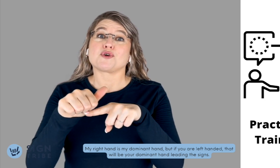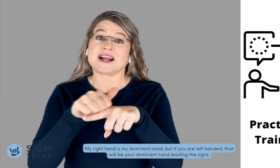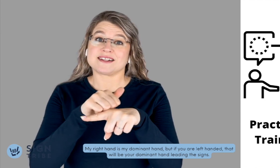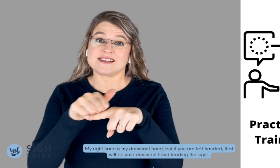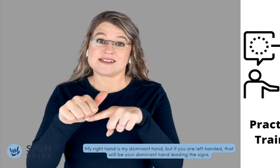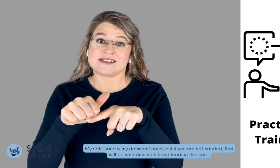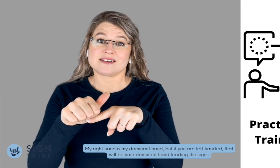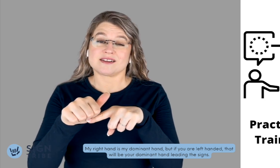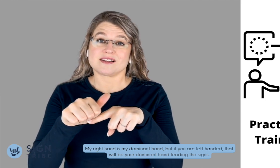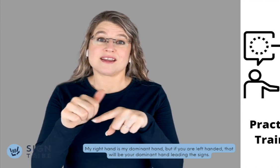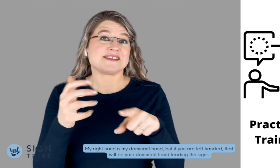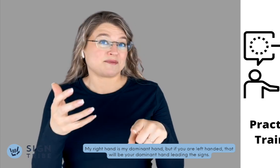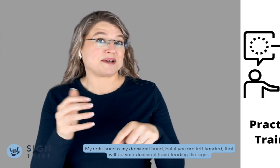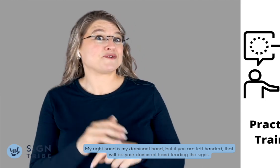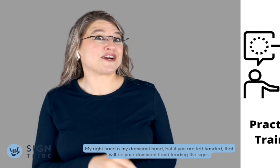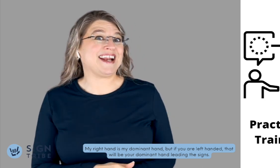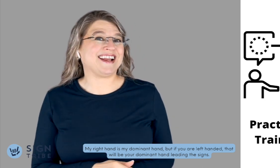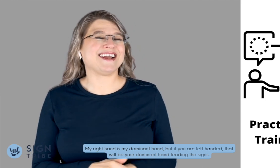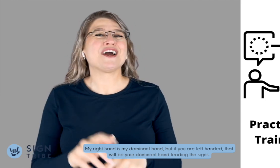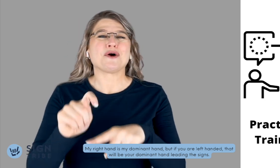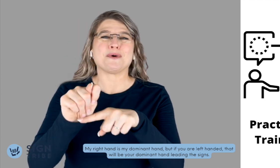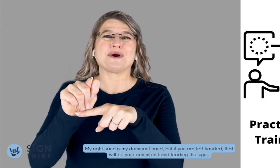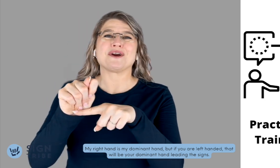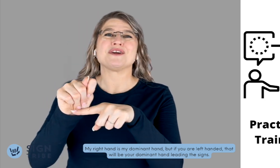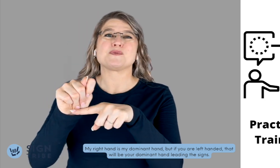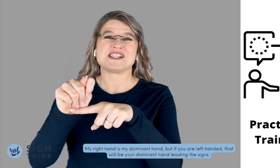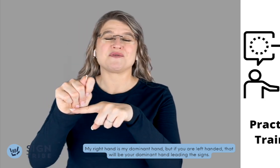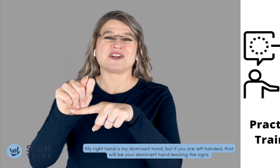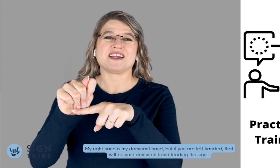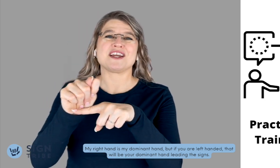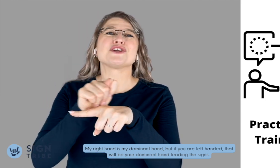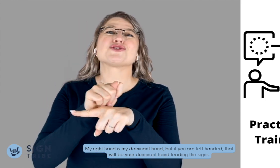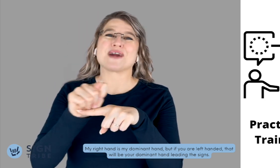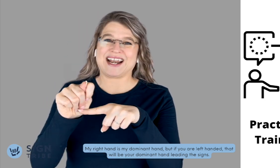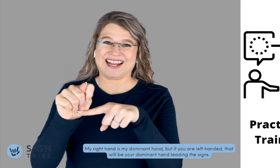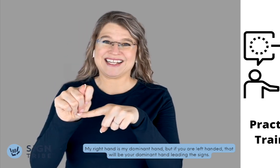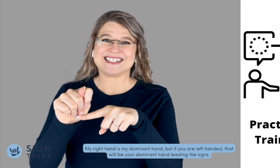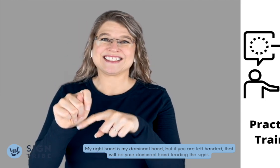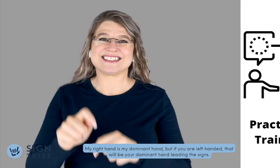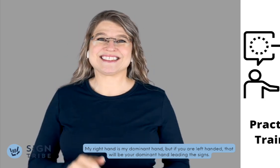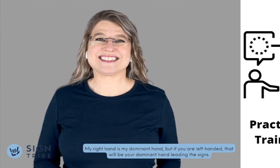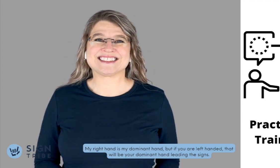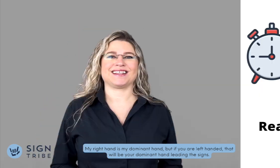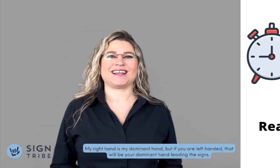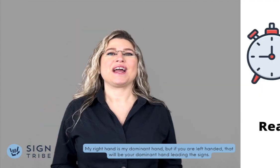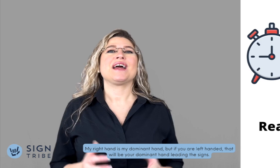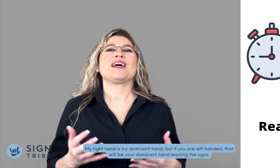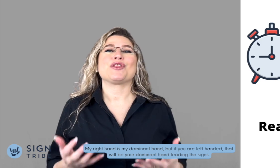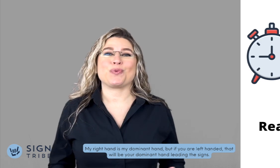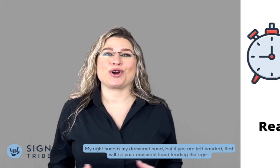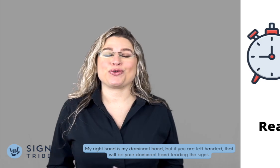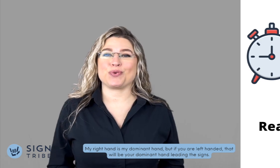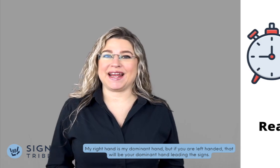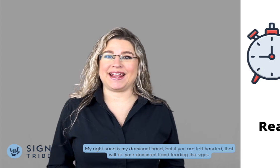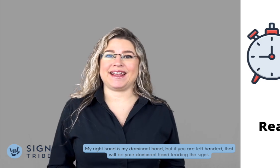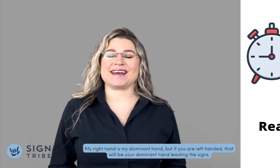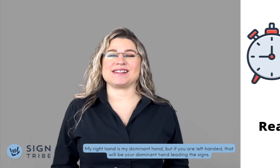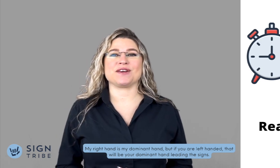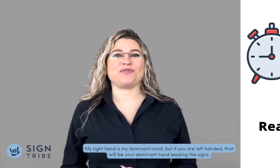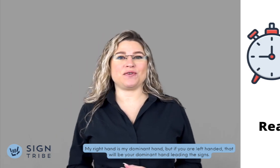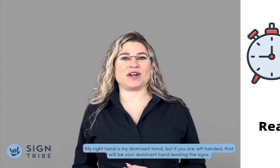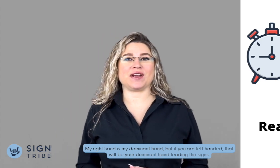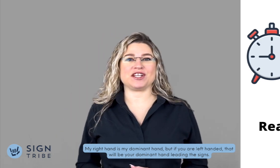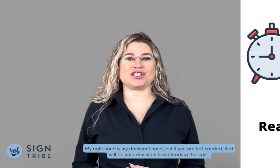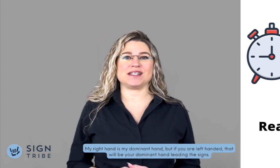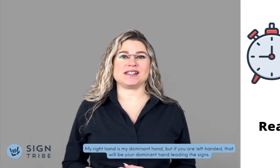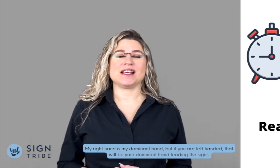practice, and sometimes training, or specifically training. The word ready has a few variations,